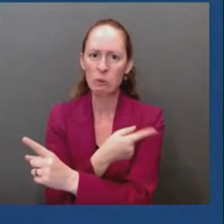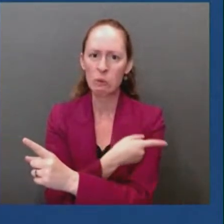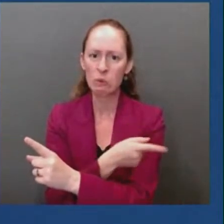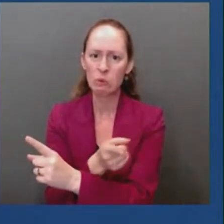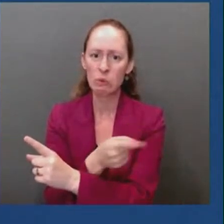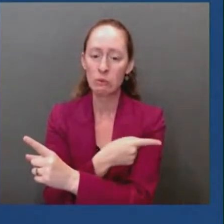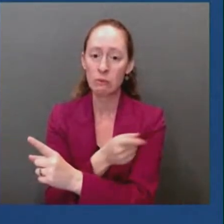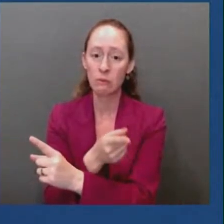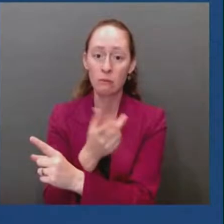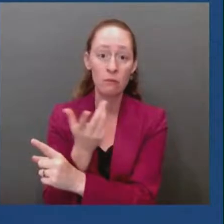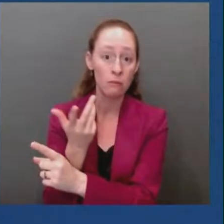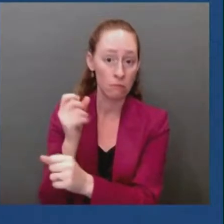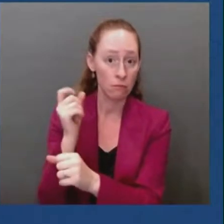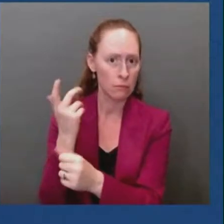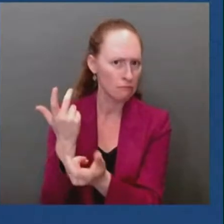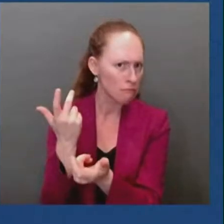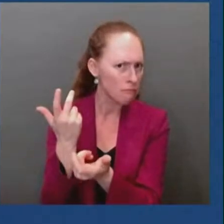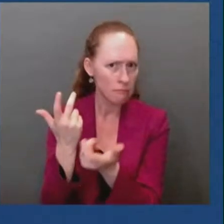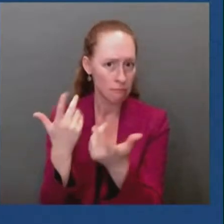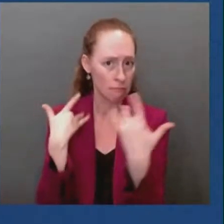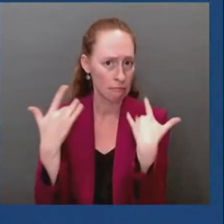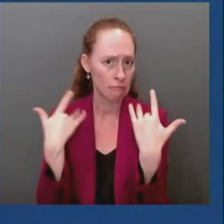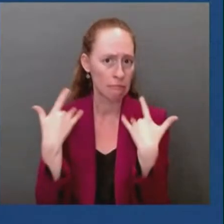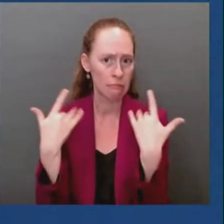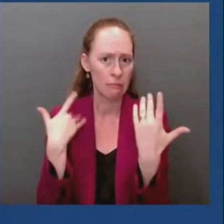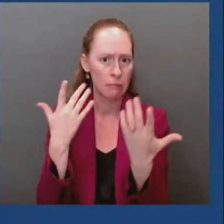IS SOME CONCERN THAT THIS WOULD